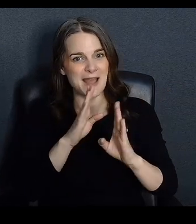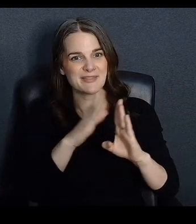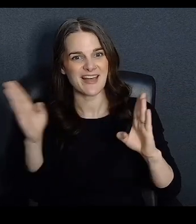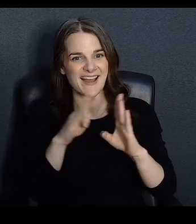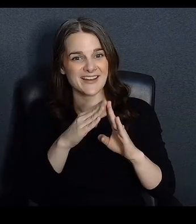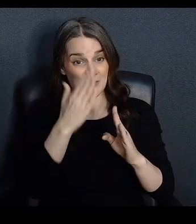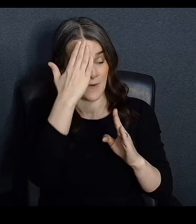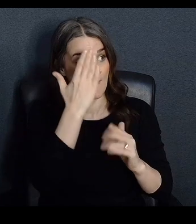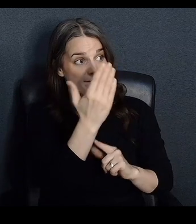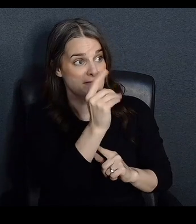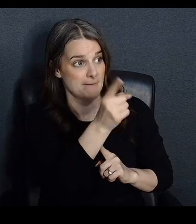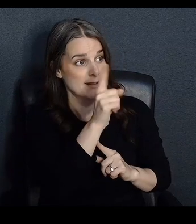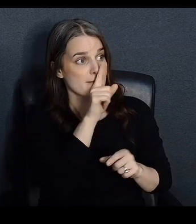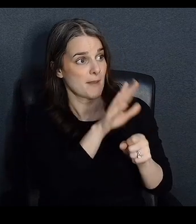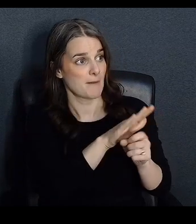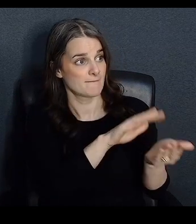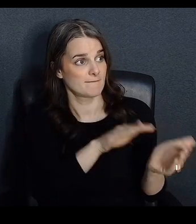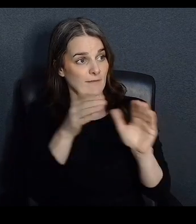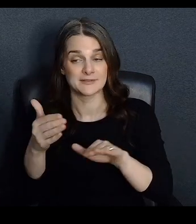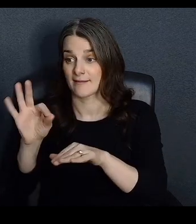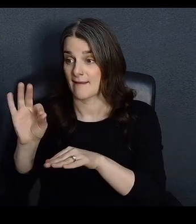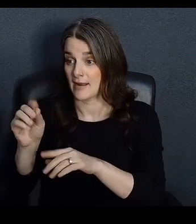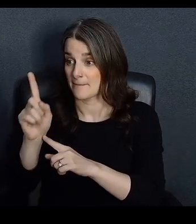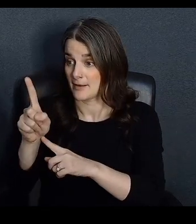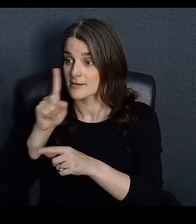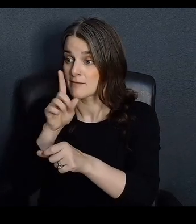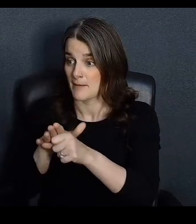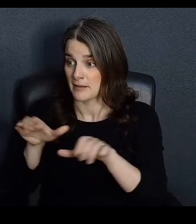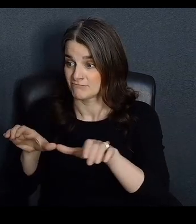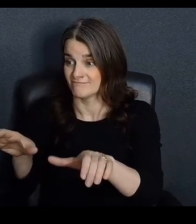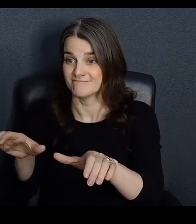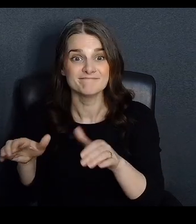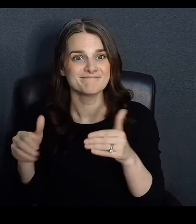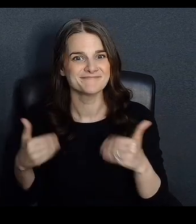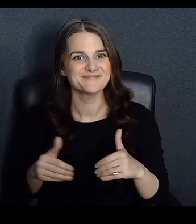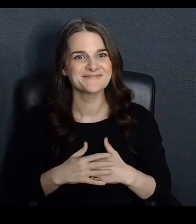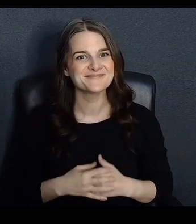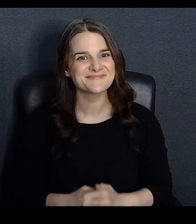understand a 15-minute commitment versus a 90-minute commitment.